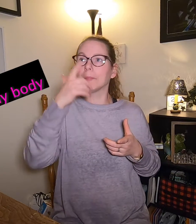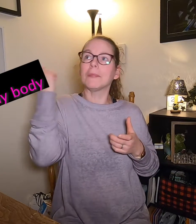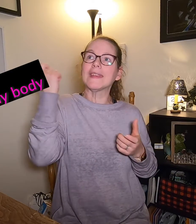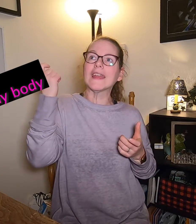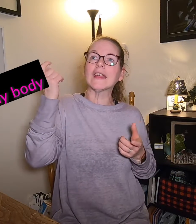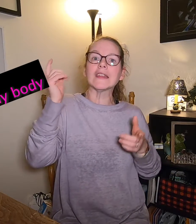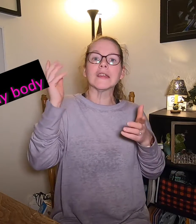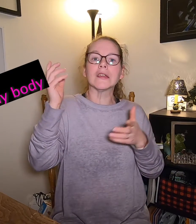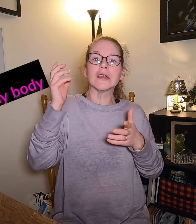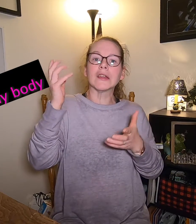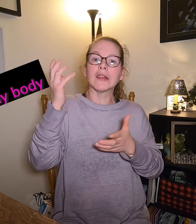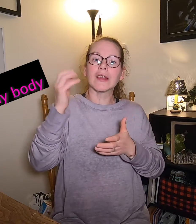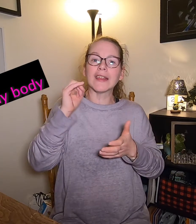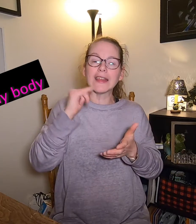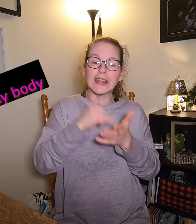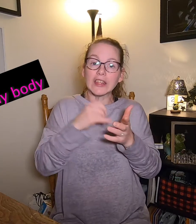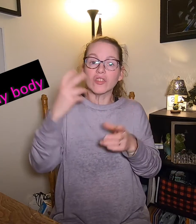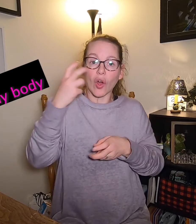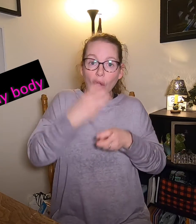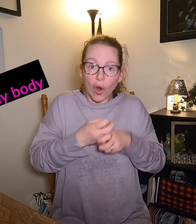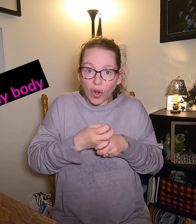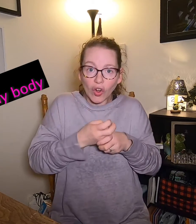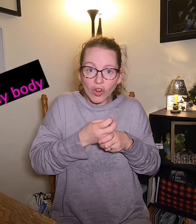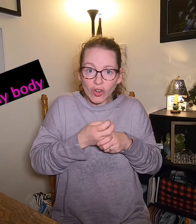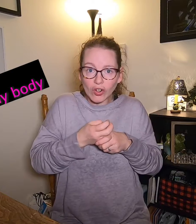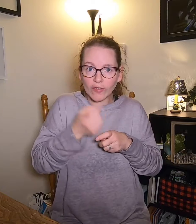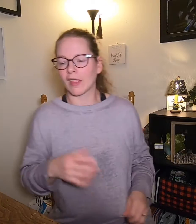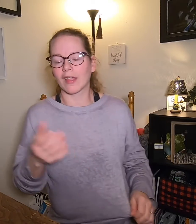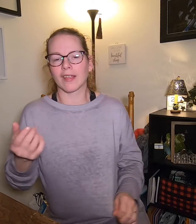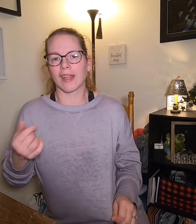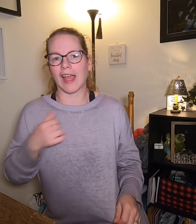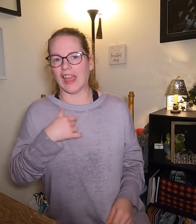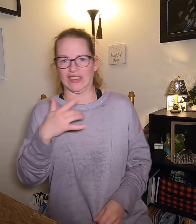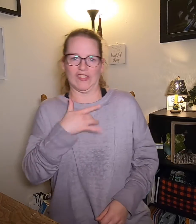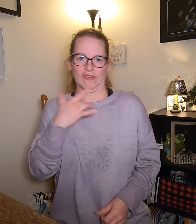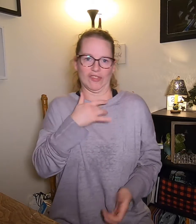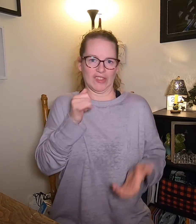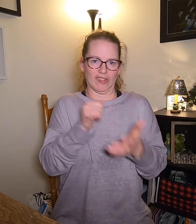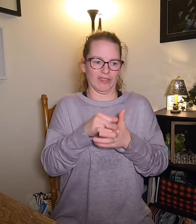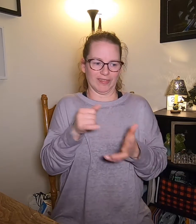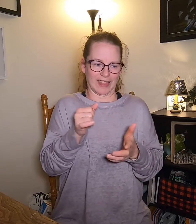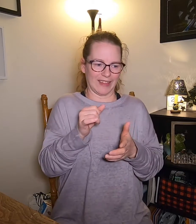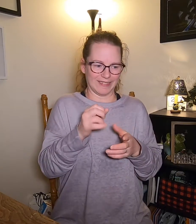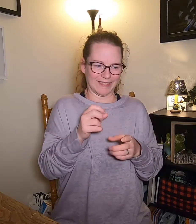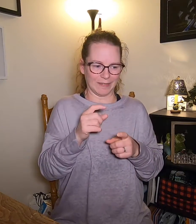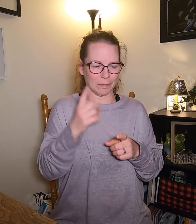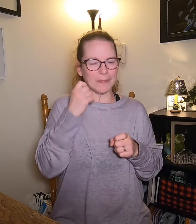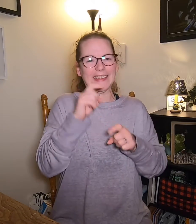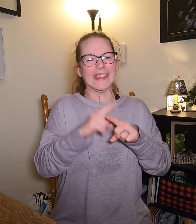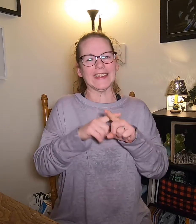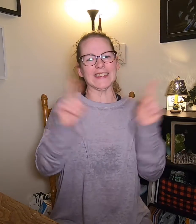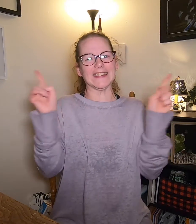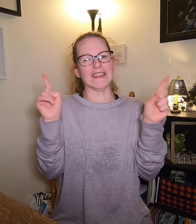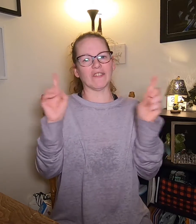Because it's hard I just feel that (way) because it's a different